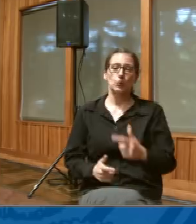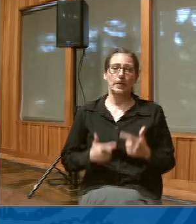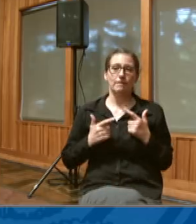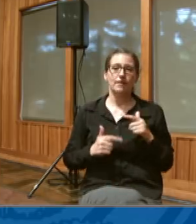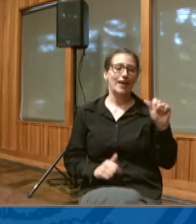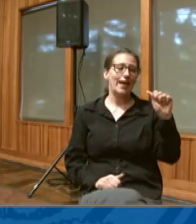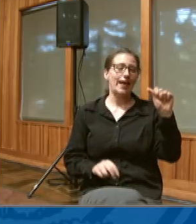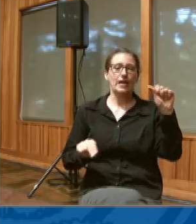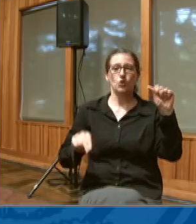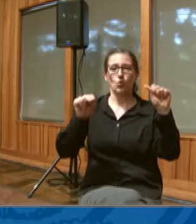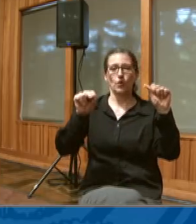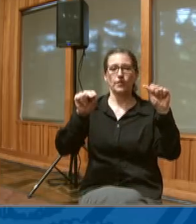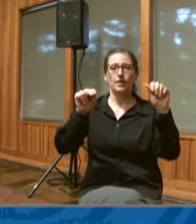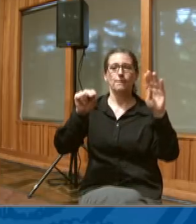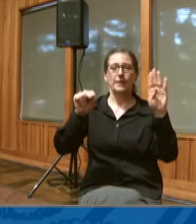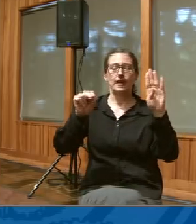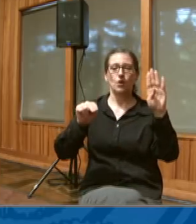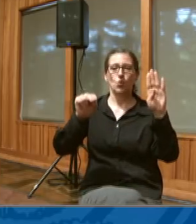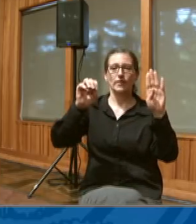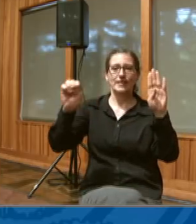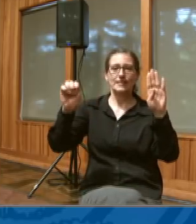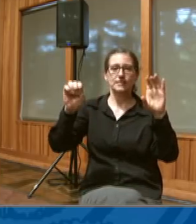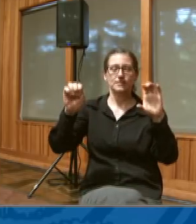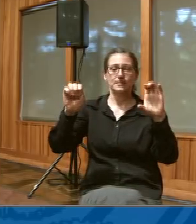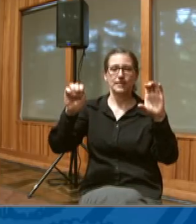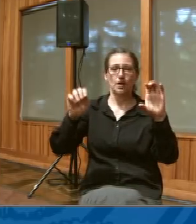MAKE UP YOUR FUN QUESTION. A.